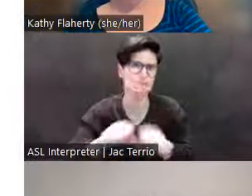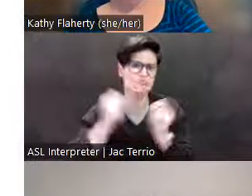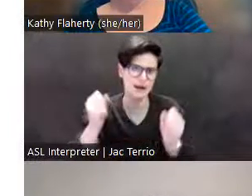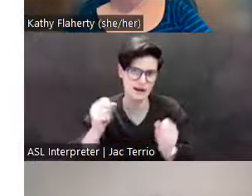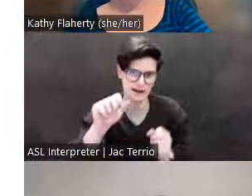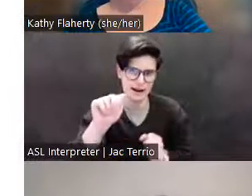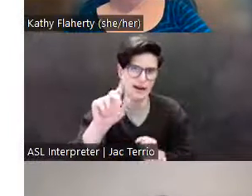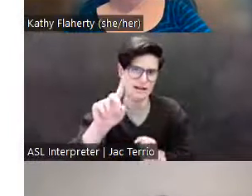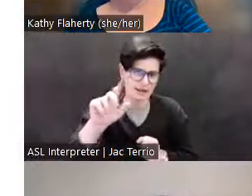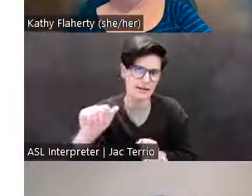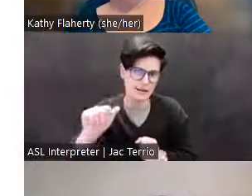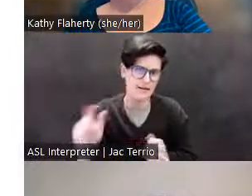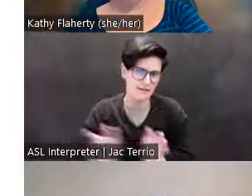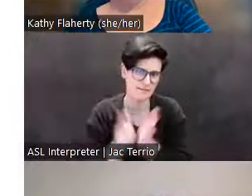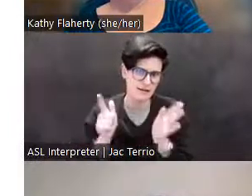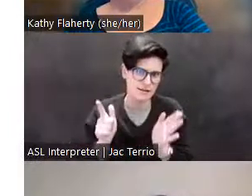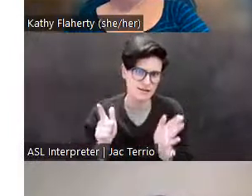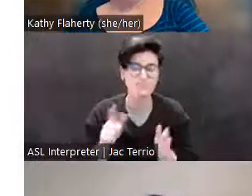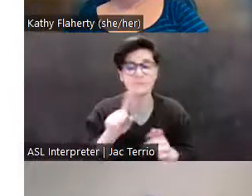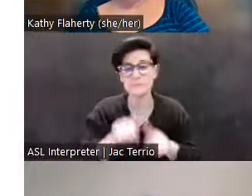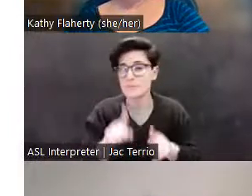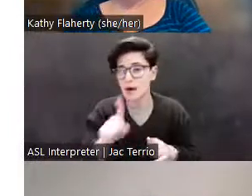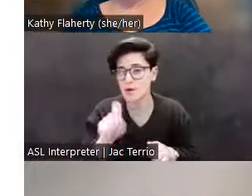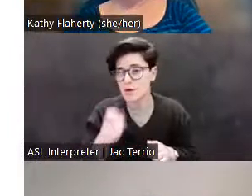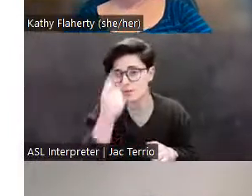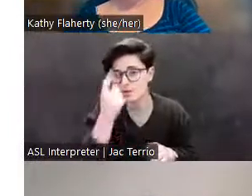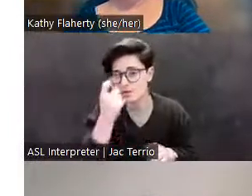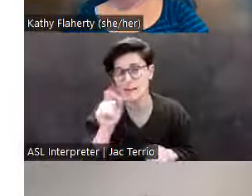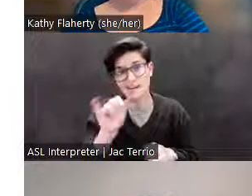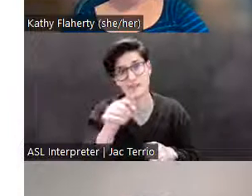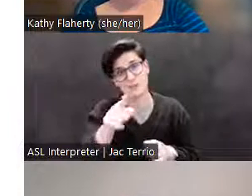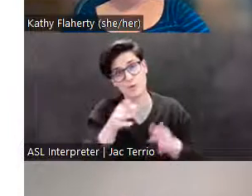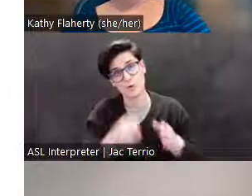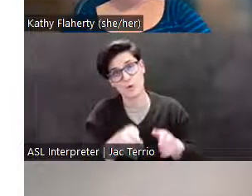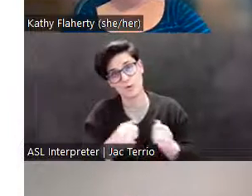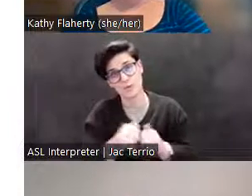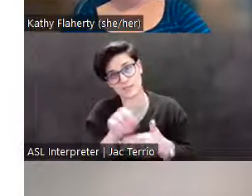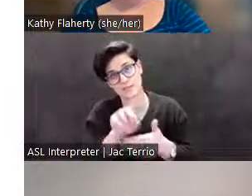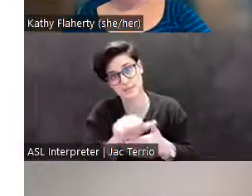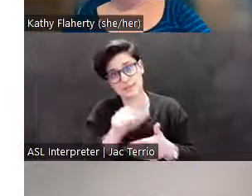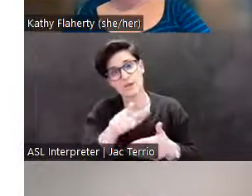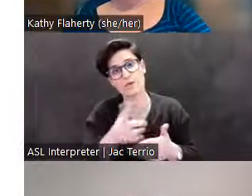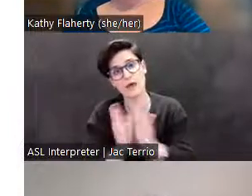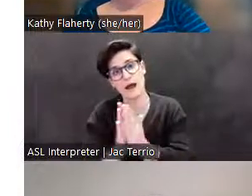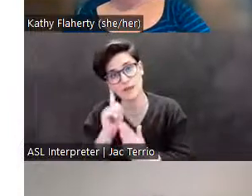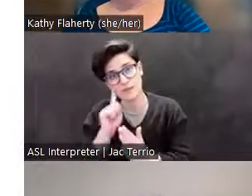also really important 15:29:17 to understand, though, if you're the person with the disability and you're asking for the accommodation, and the employer